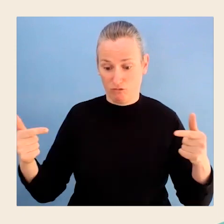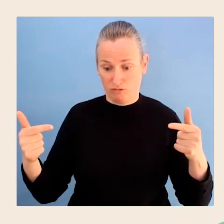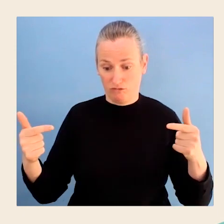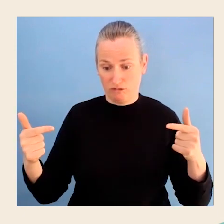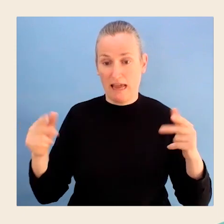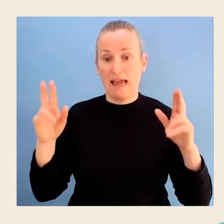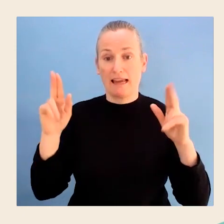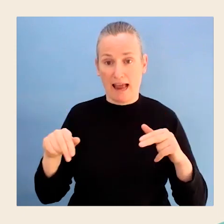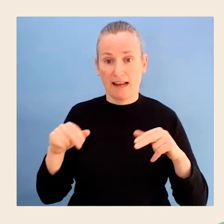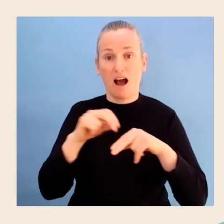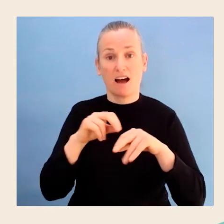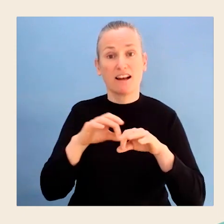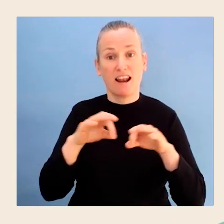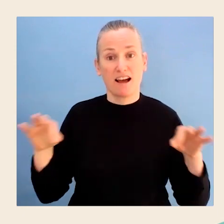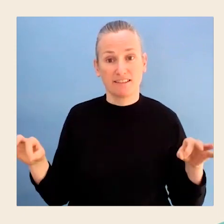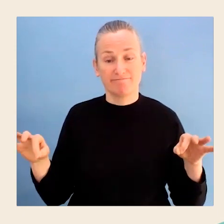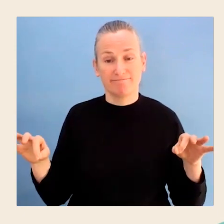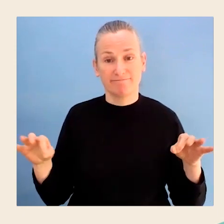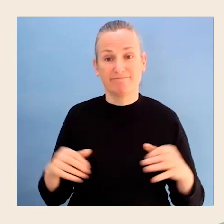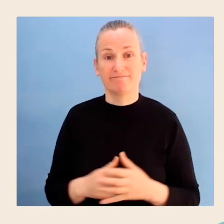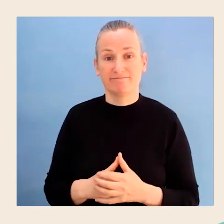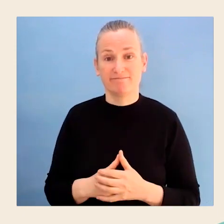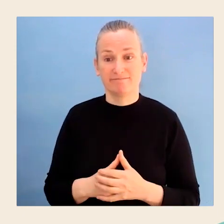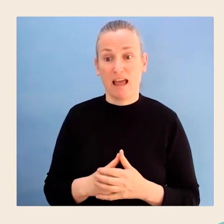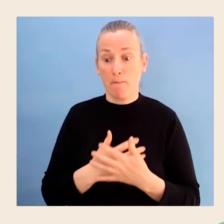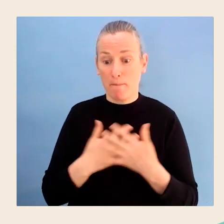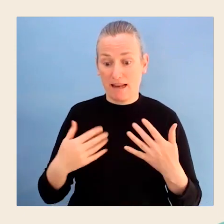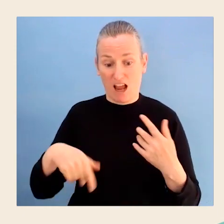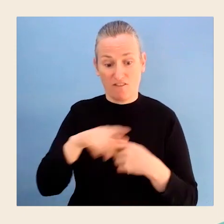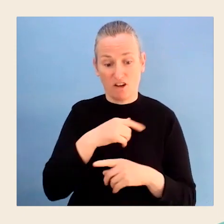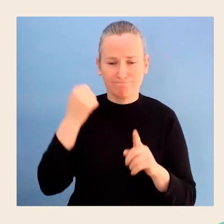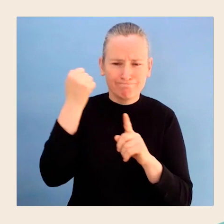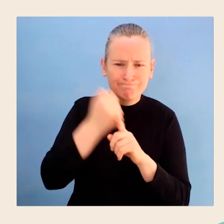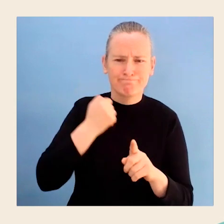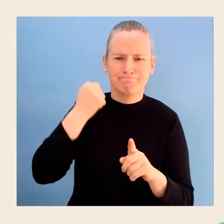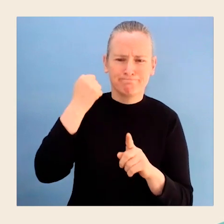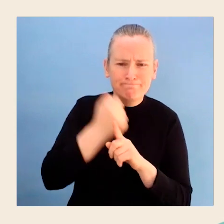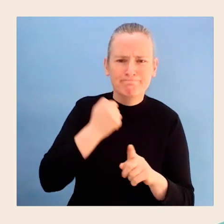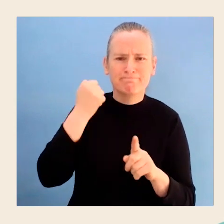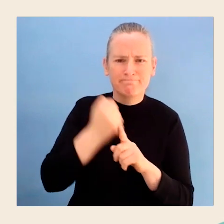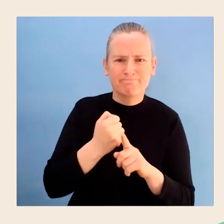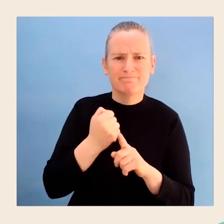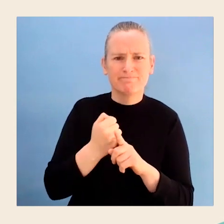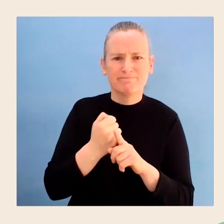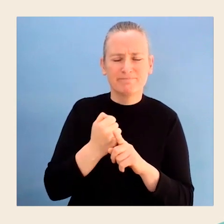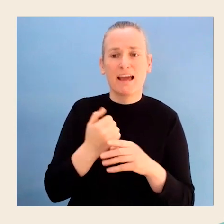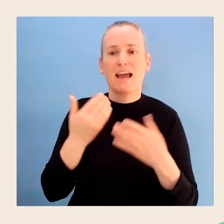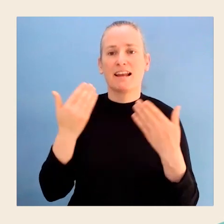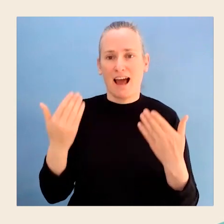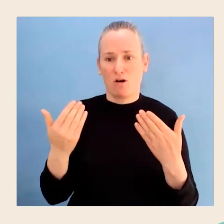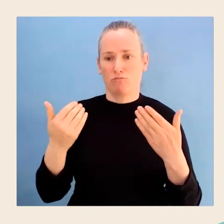the online options that many of us have been fighting for, now is the time.